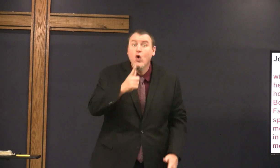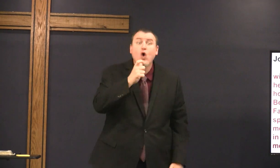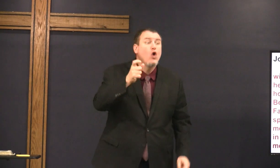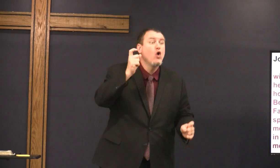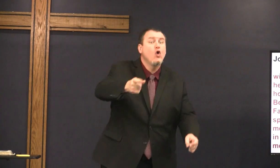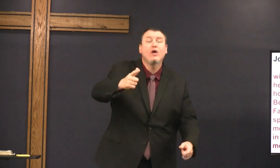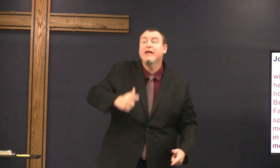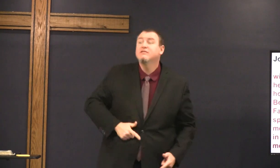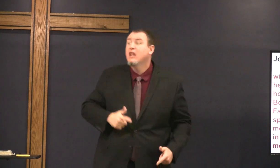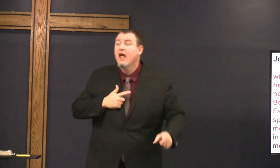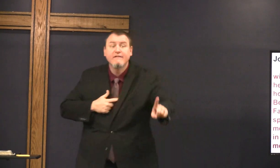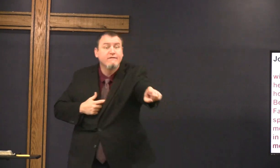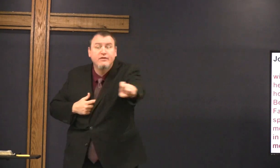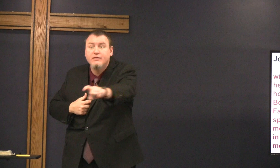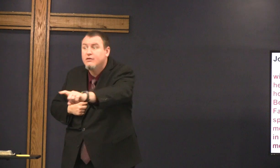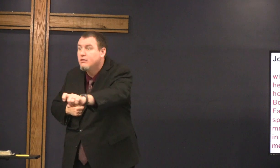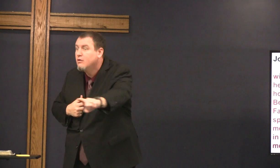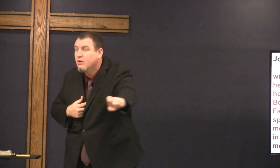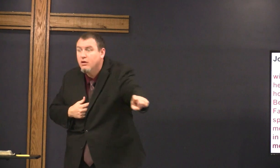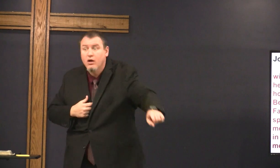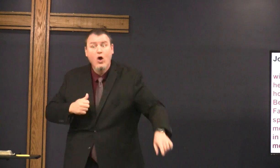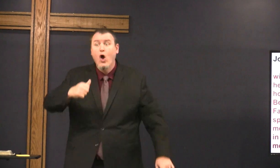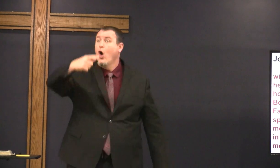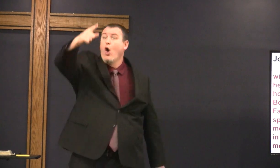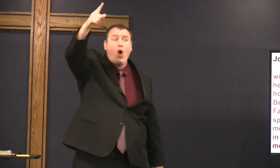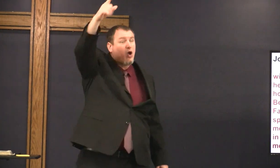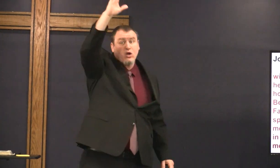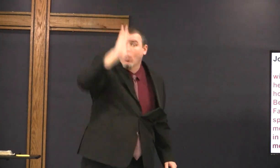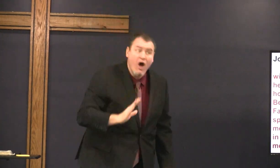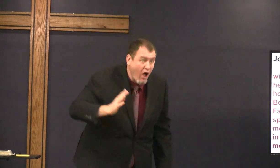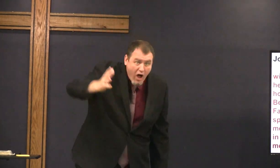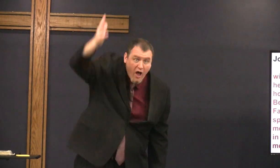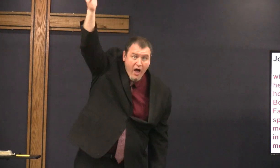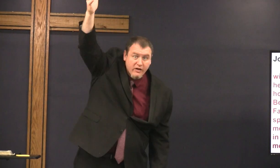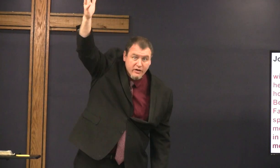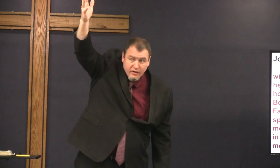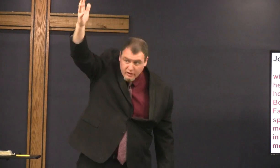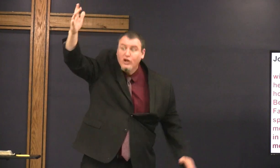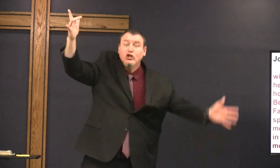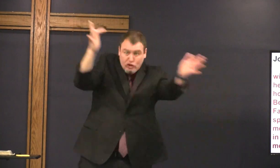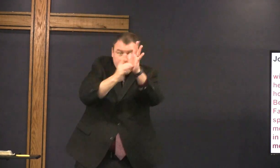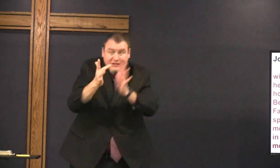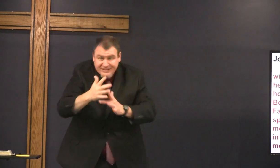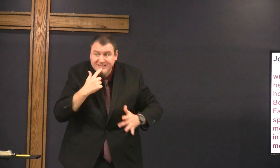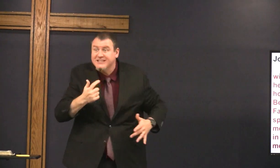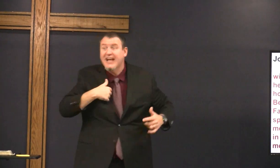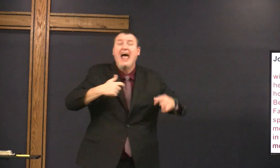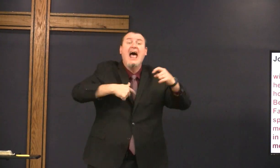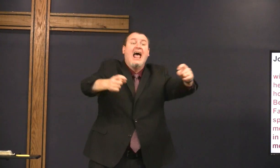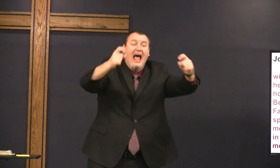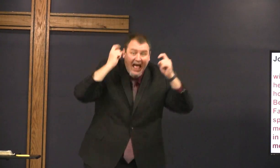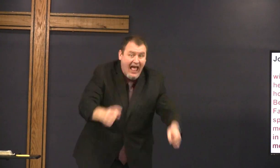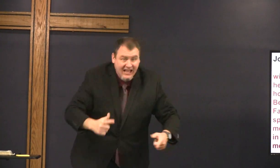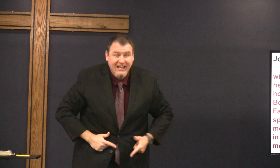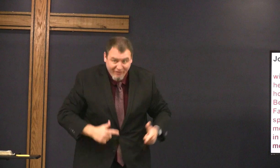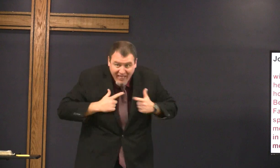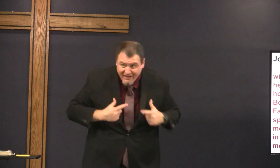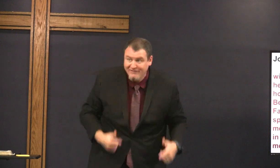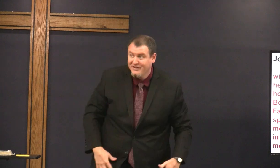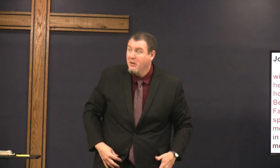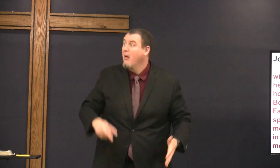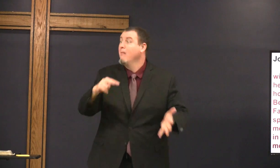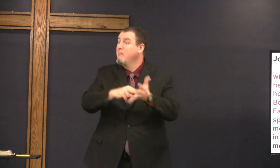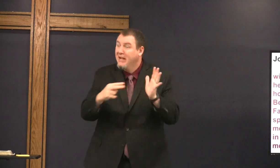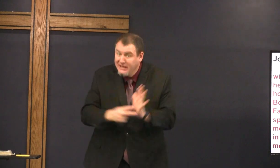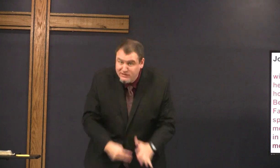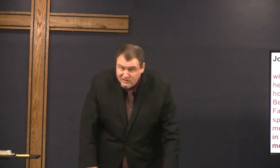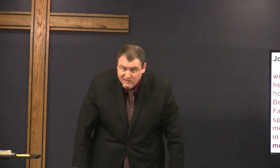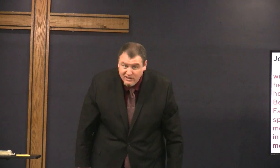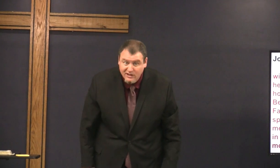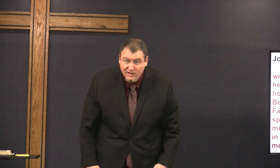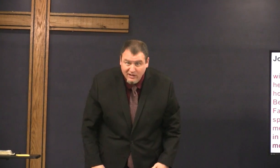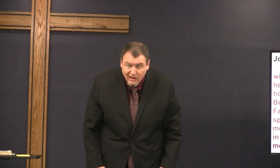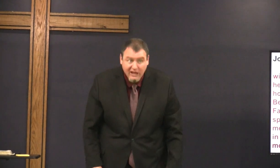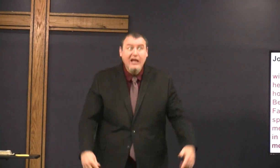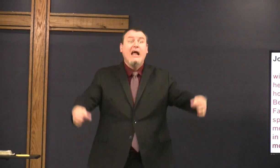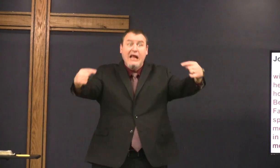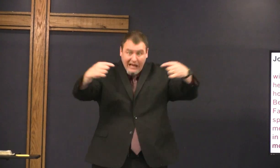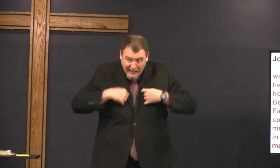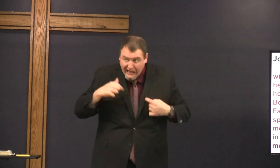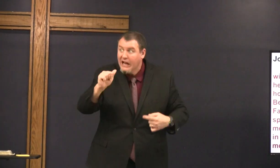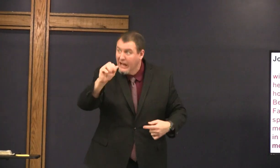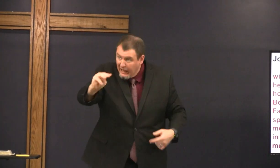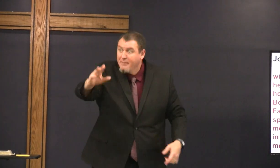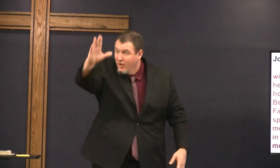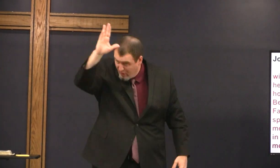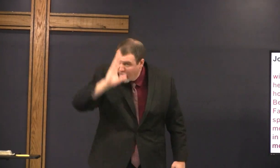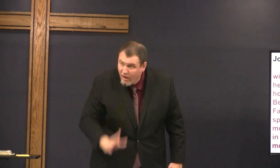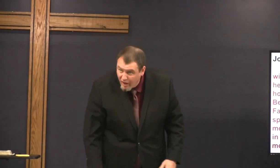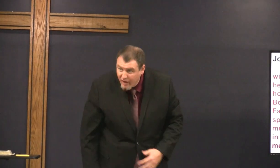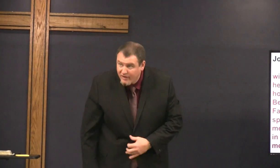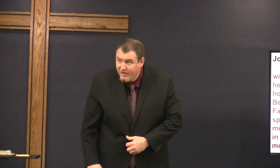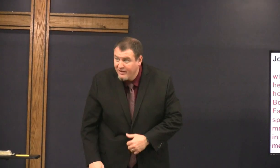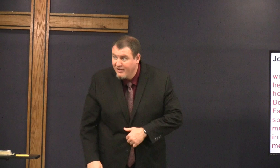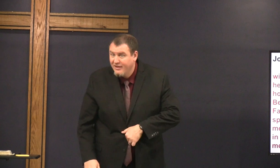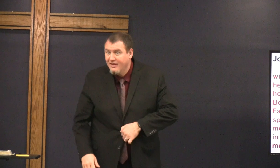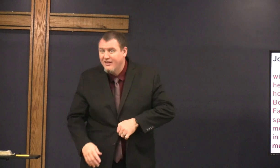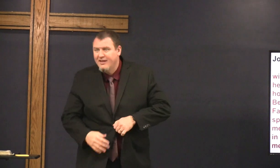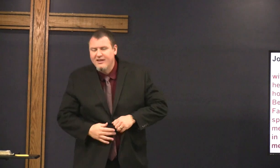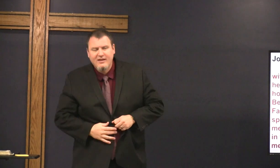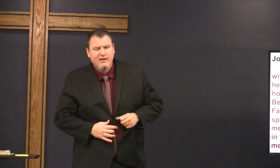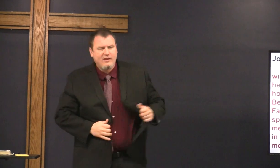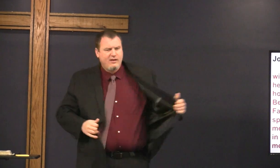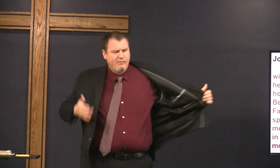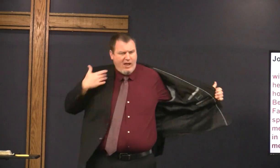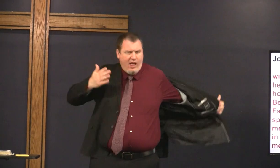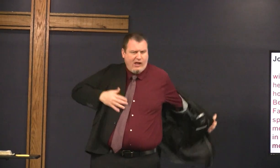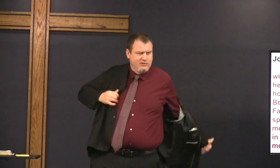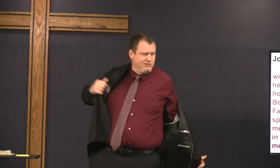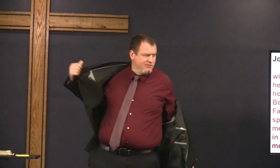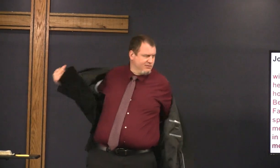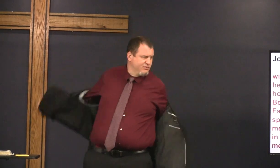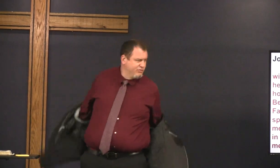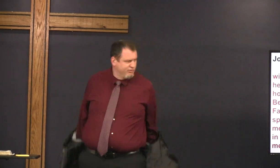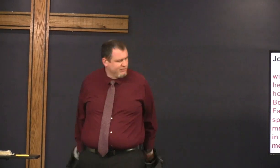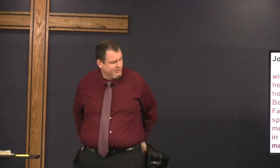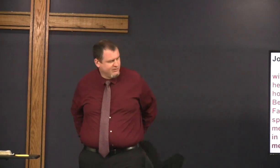I give life who gives life only God Jesus says I give life and that means I am God I'm getting hot